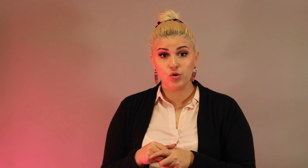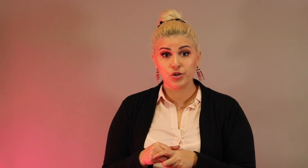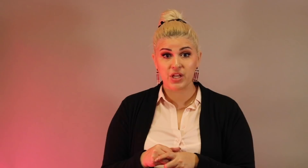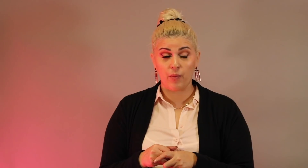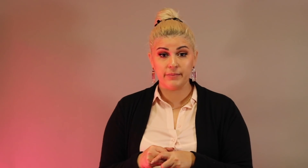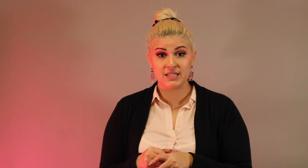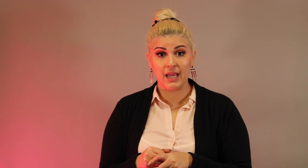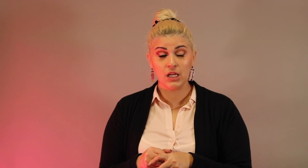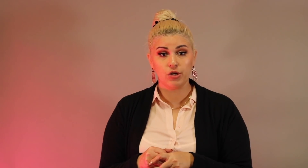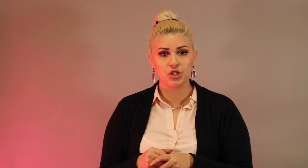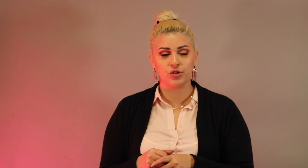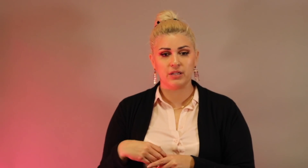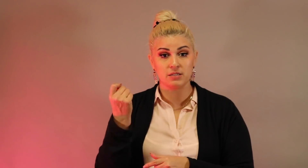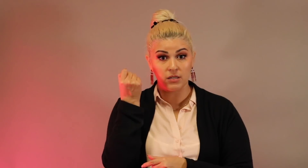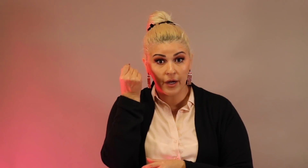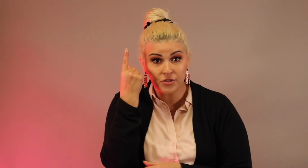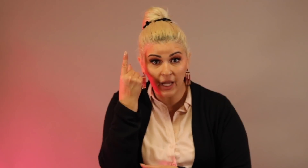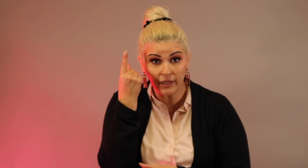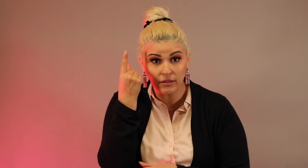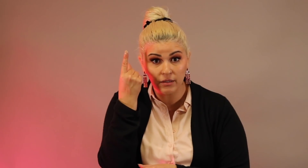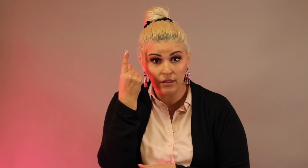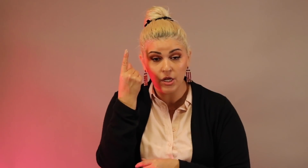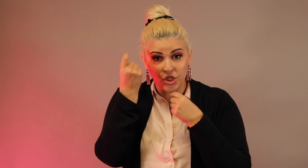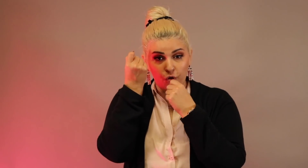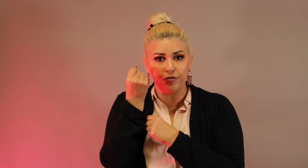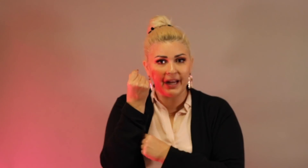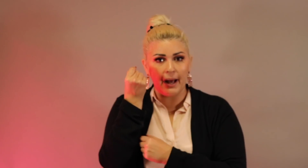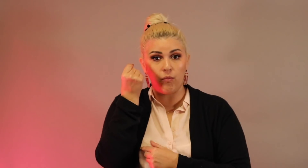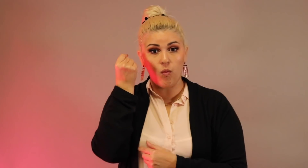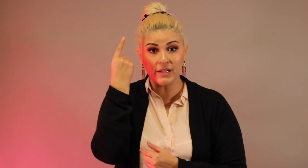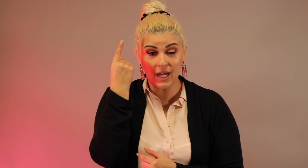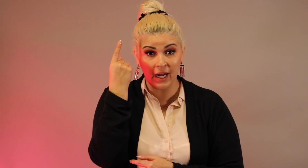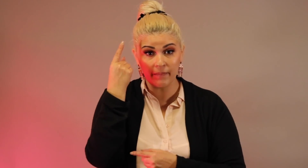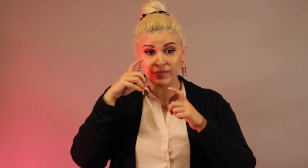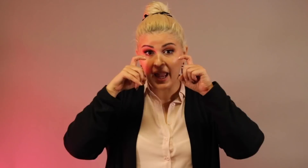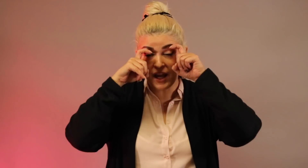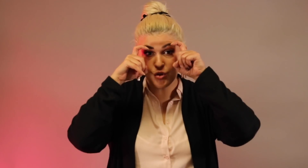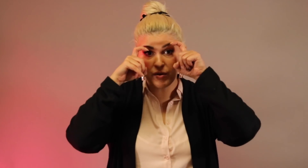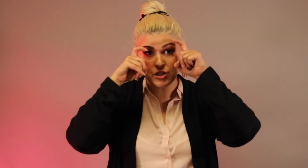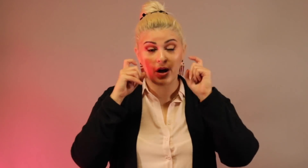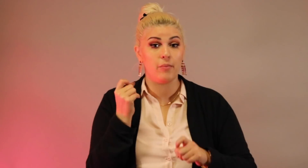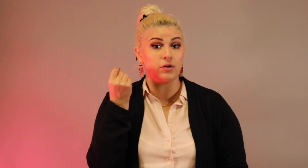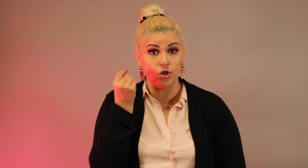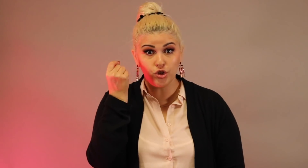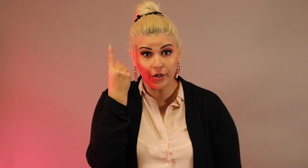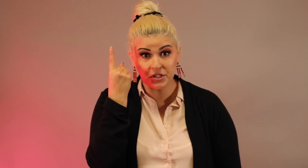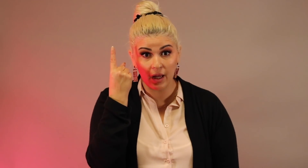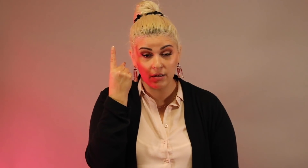do you understand what I'm saying? You can just go like this, understand? So you flick it up one time and you raise your eyebrows. Do you understand?